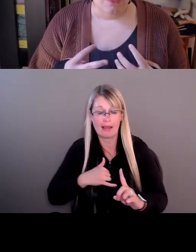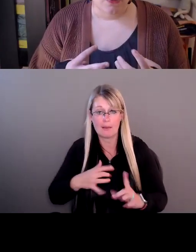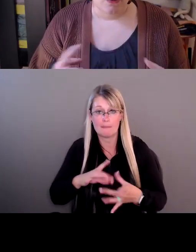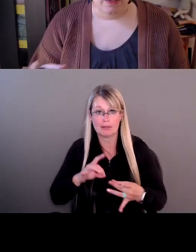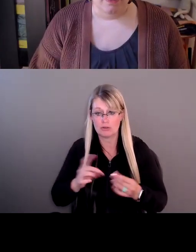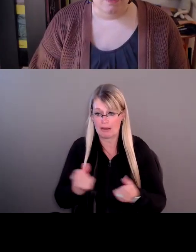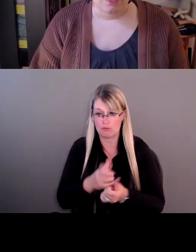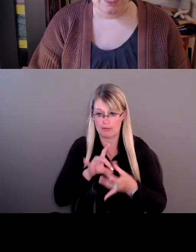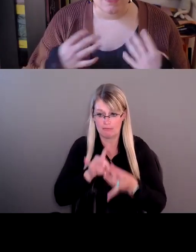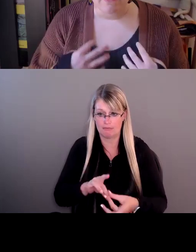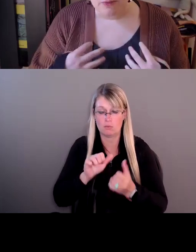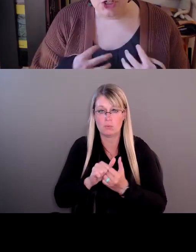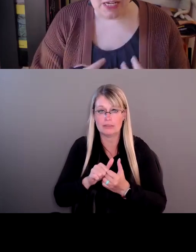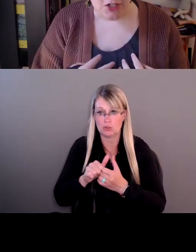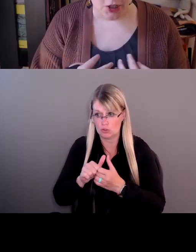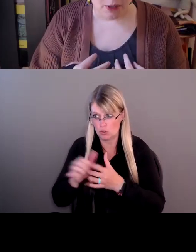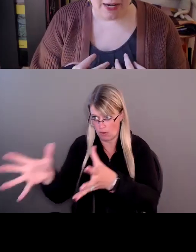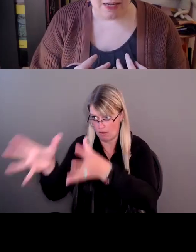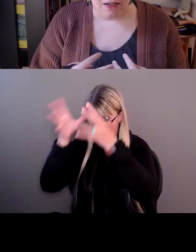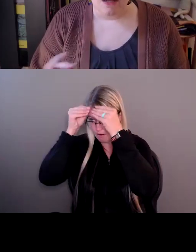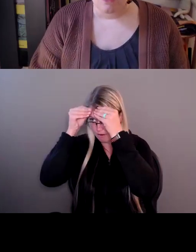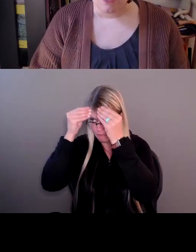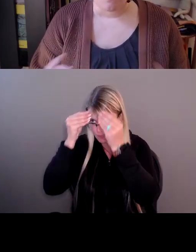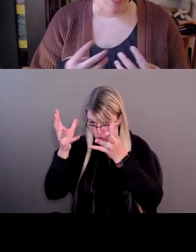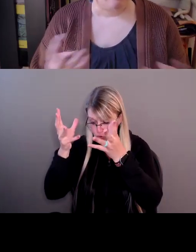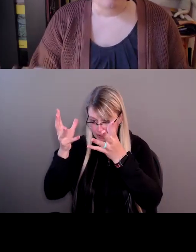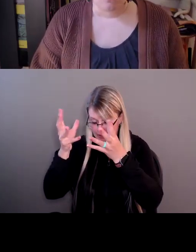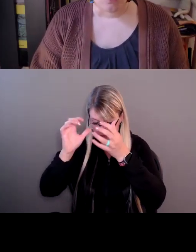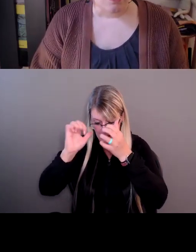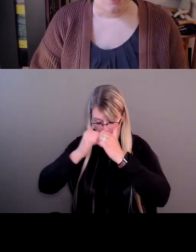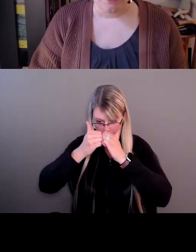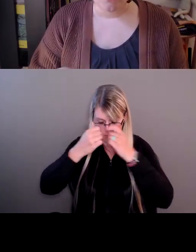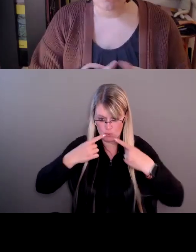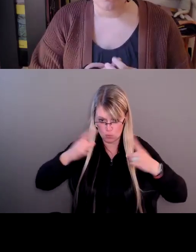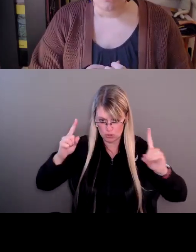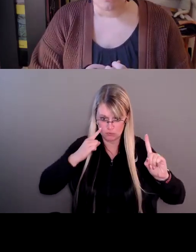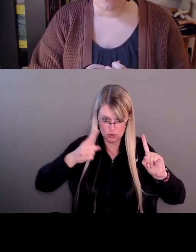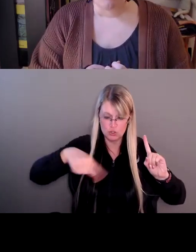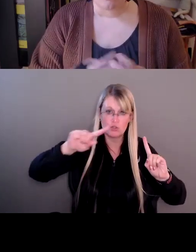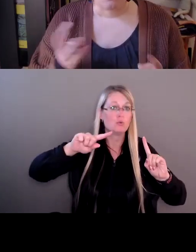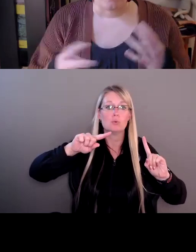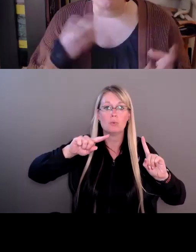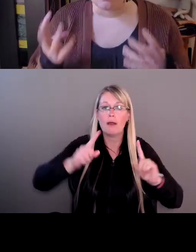do with taking information into your brain and how that works for you, and then what your brain